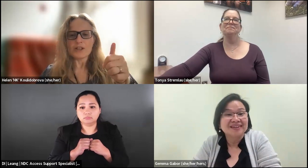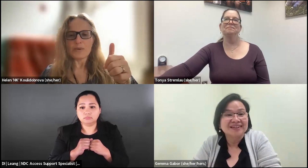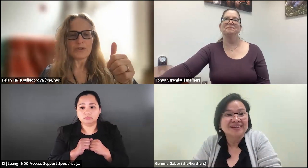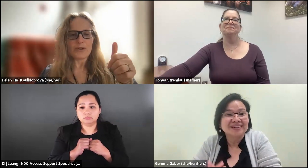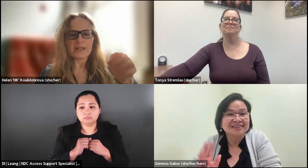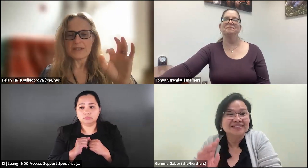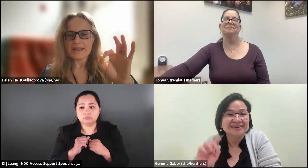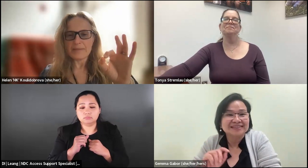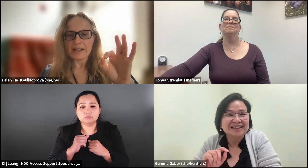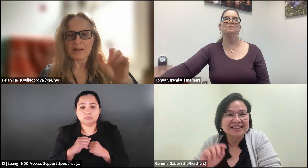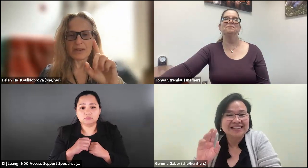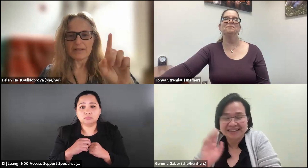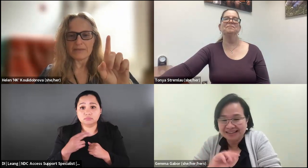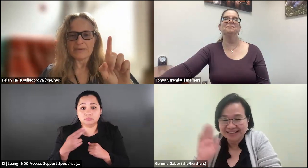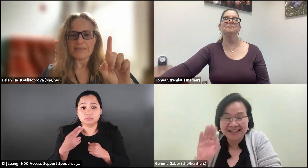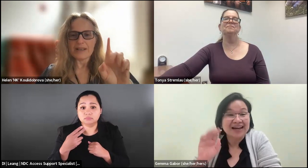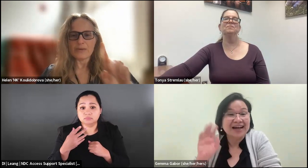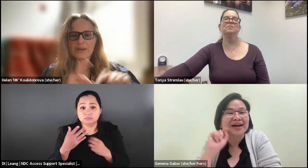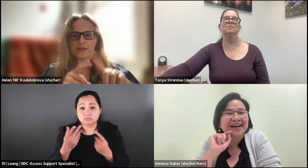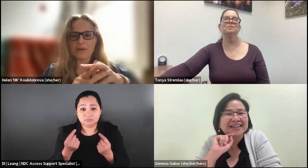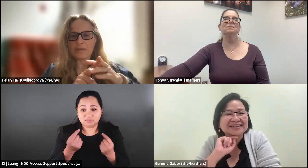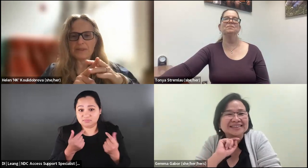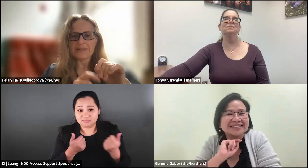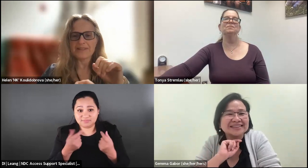Gemma, were you trying to say something? I don't want to interrupt.